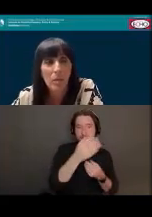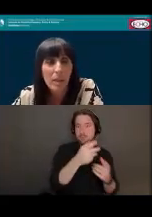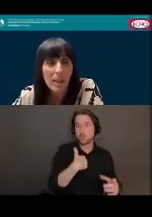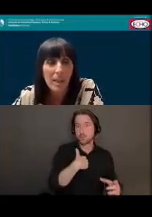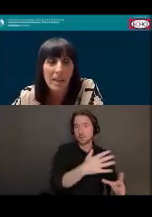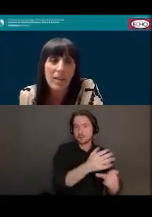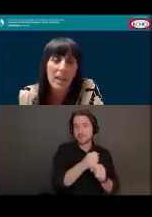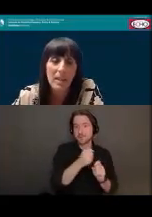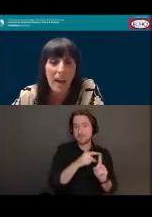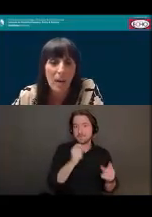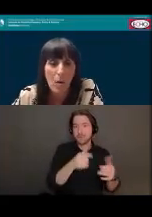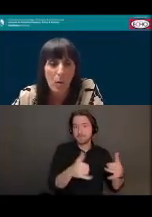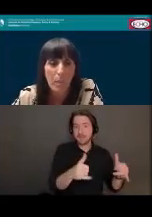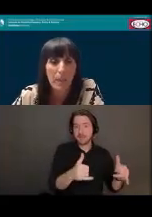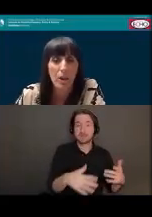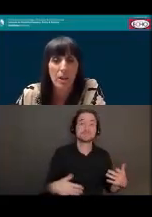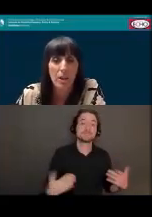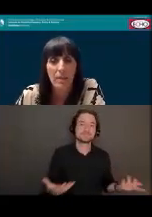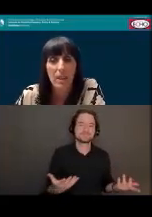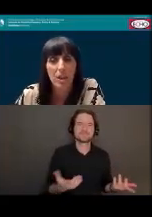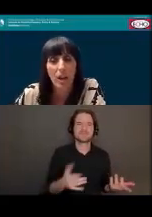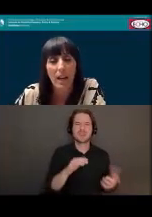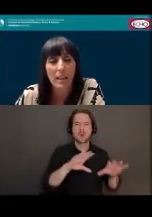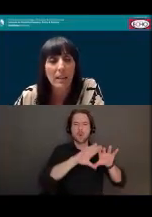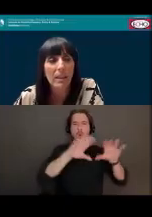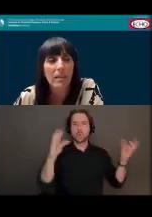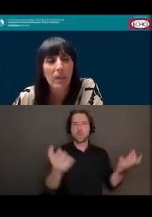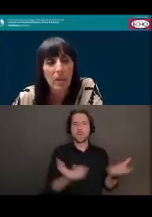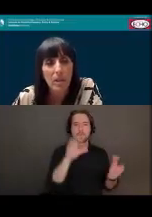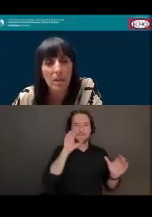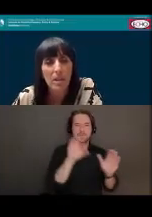really gives us that whole picture of the child versus,